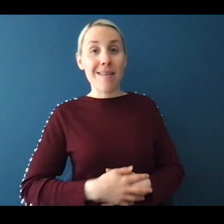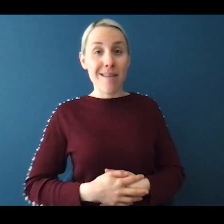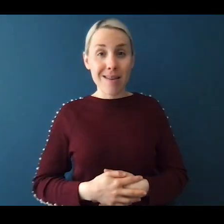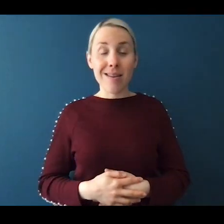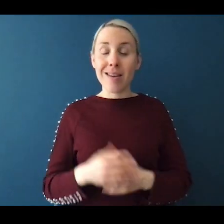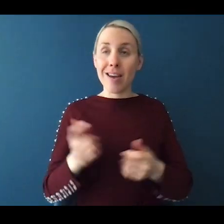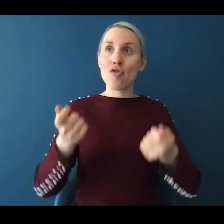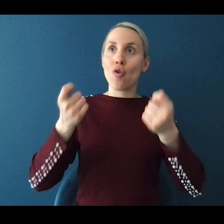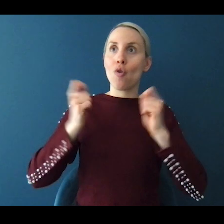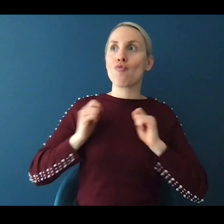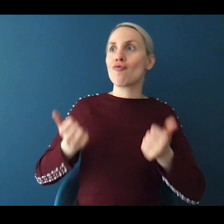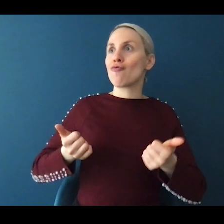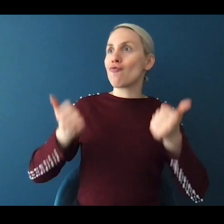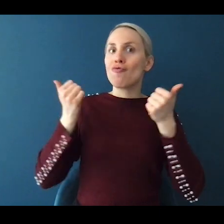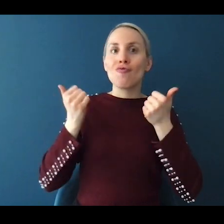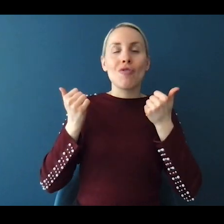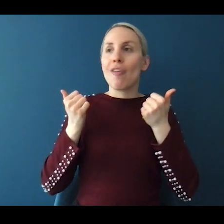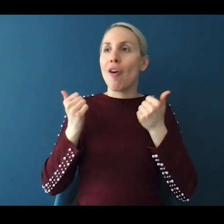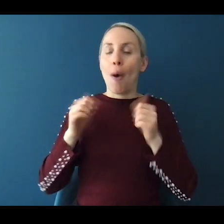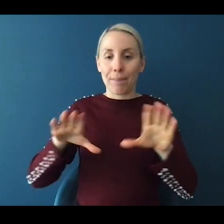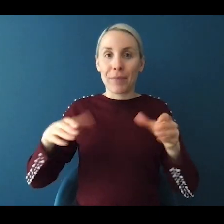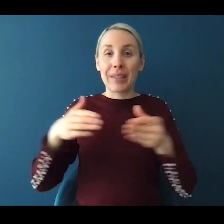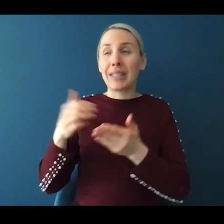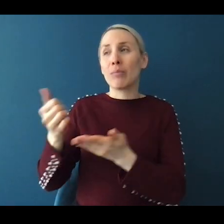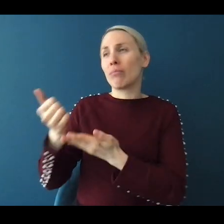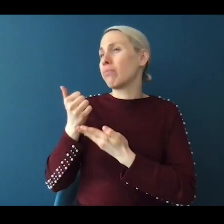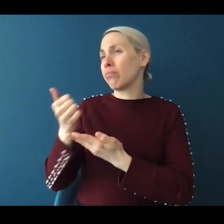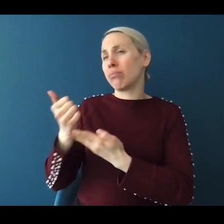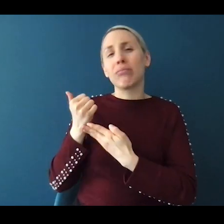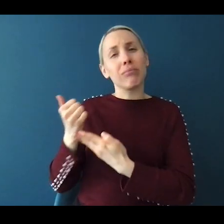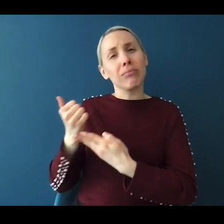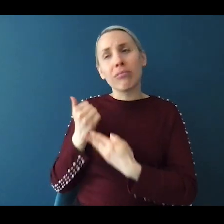great about the award that the team was very supportive in that sense I wanted to explore